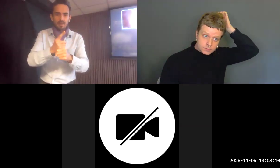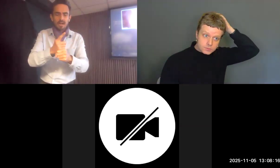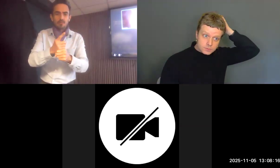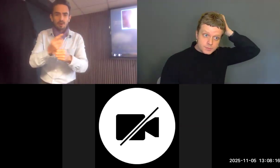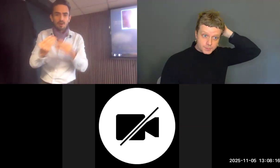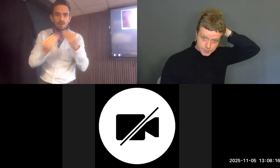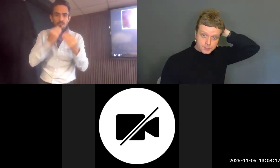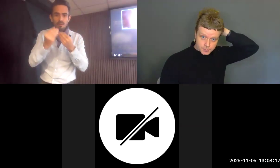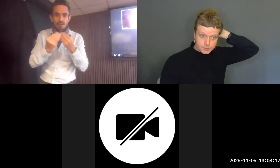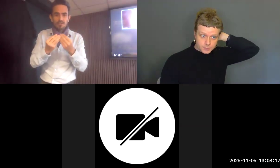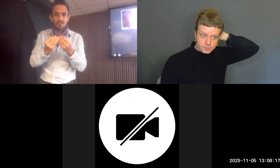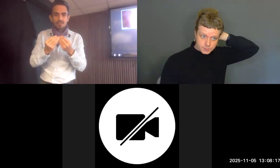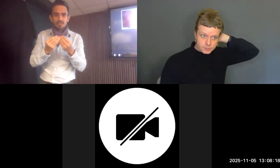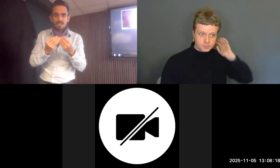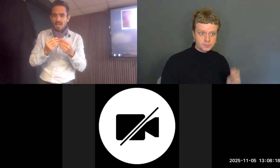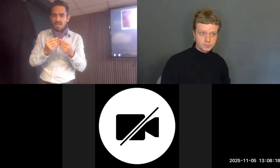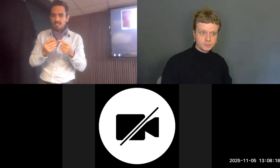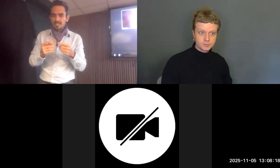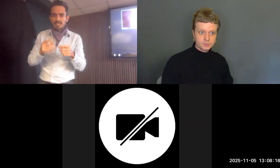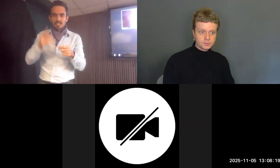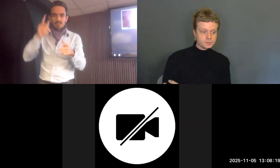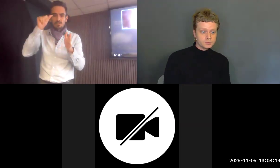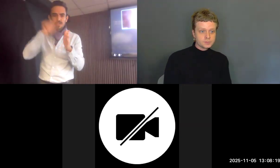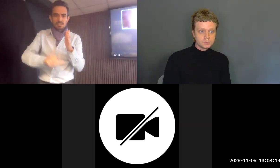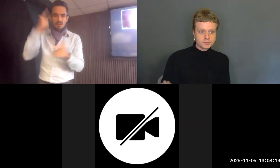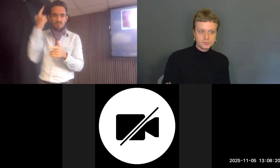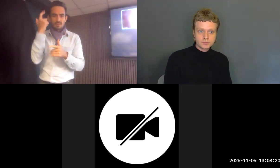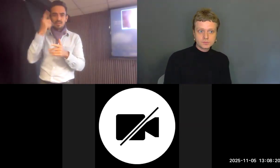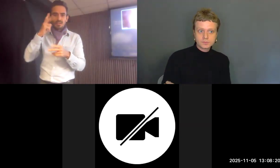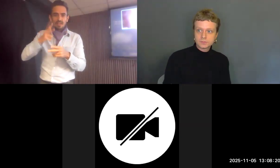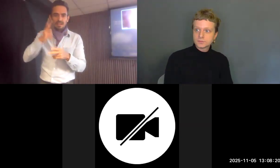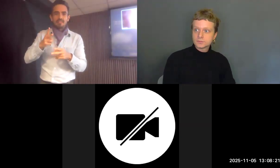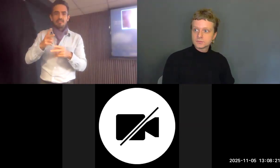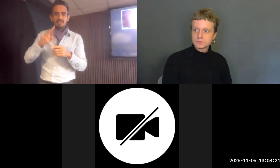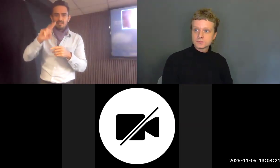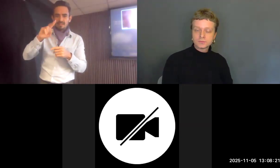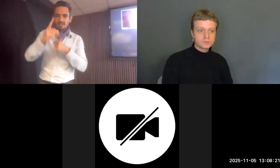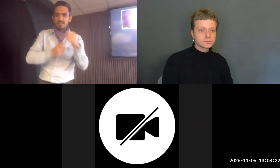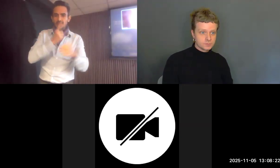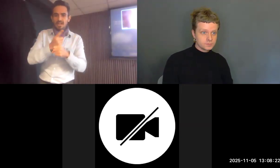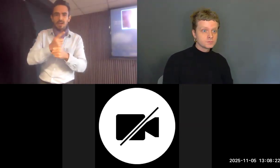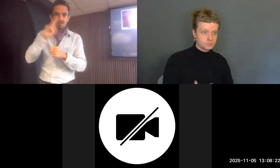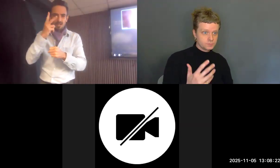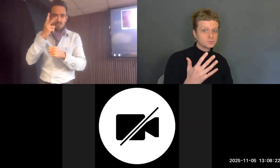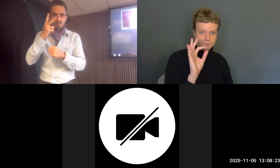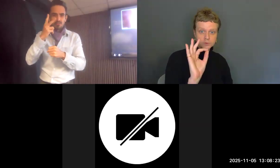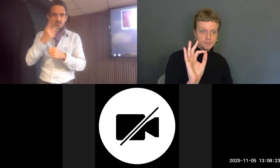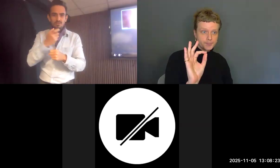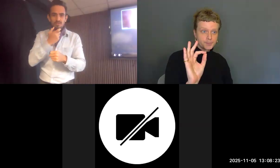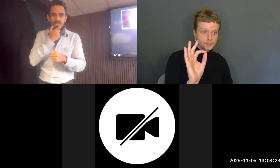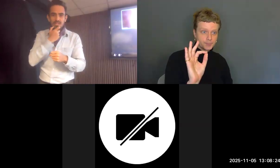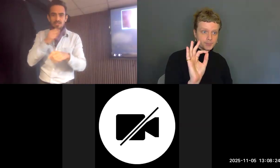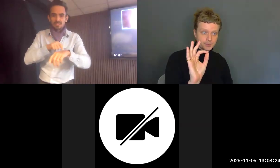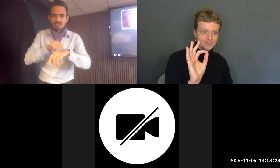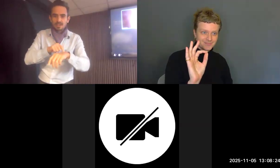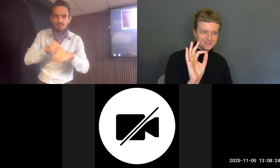for one hour. For lunch. And we start… Again, in an hour, two English time.